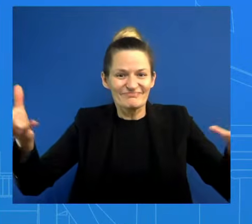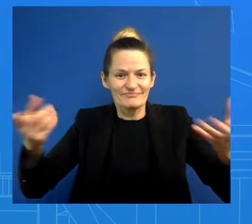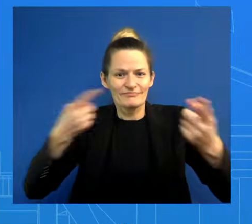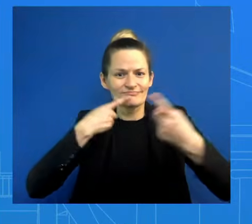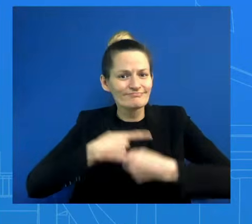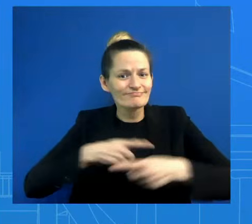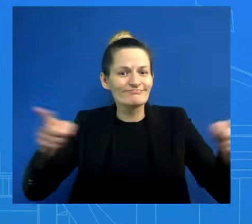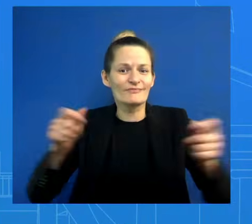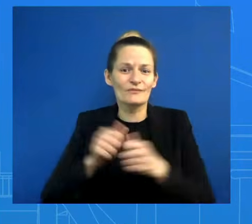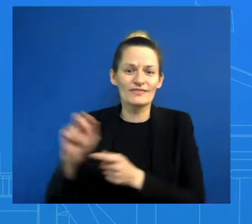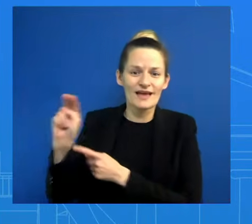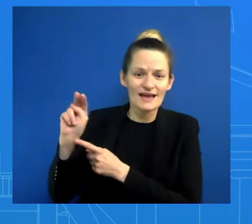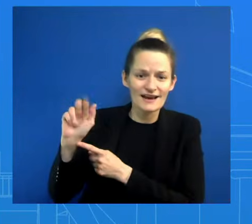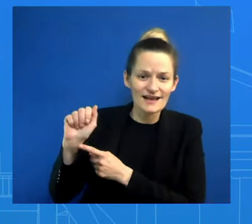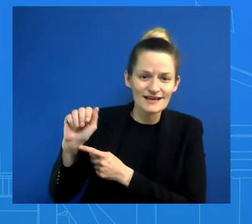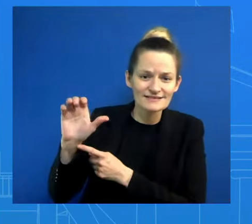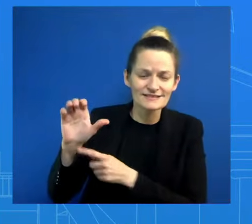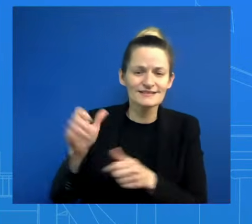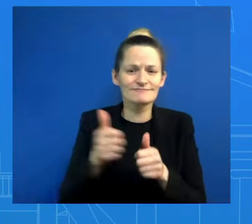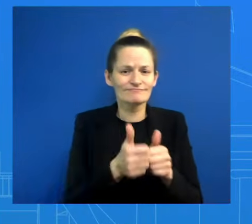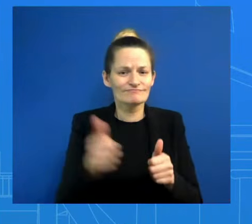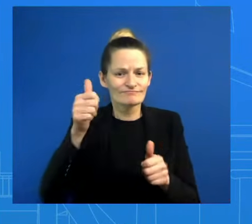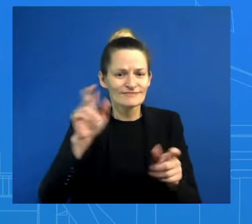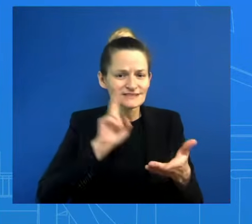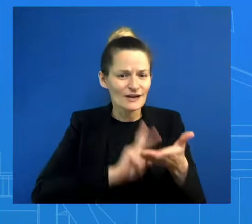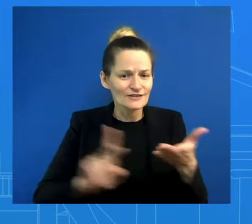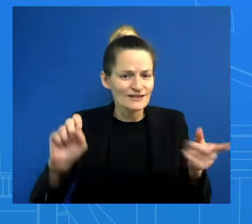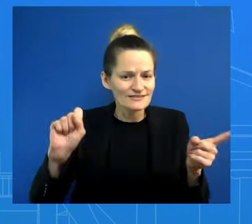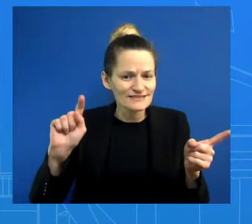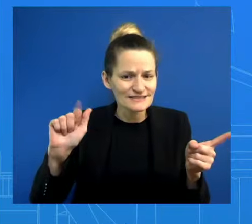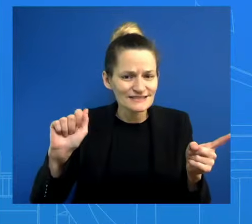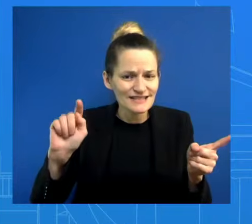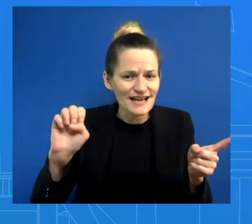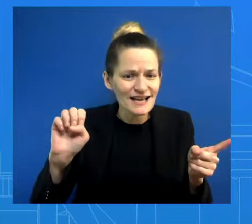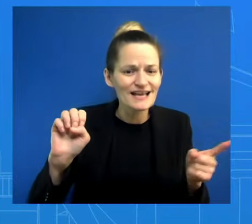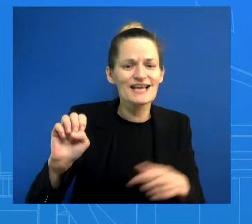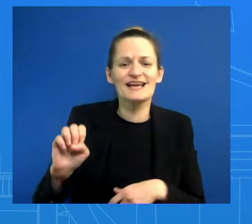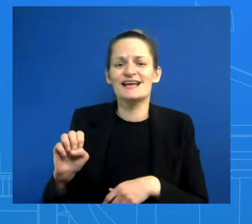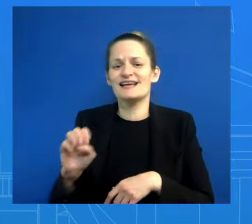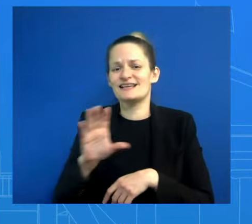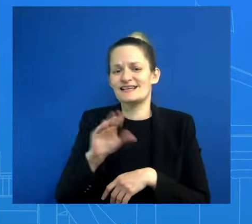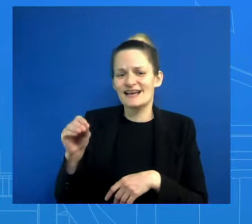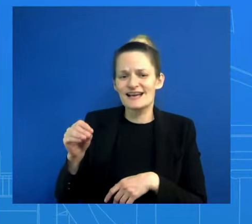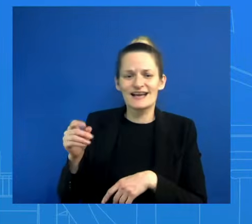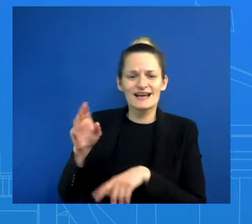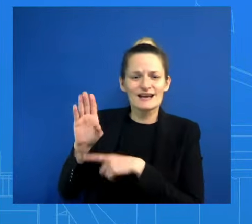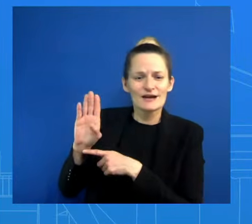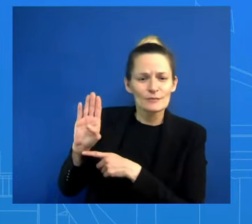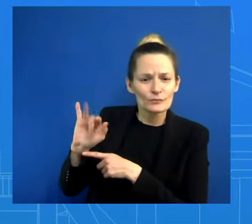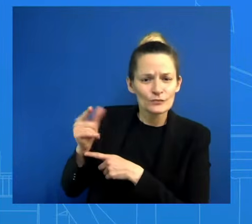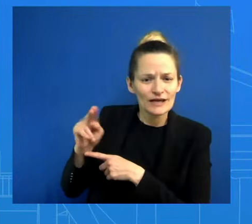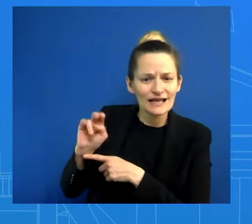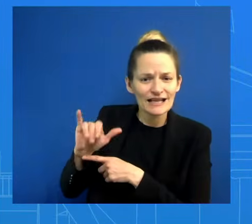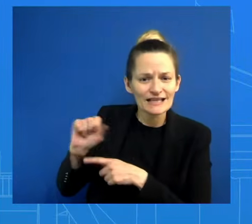And you -- we've also -- we've already read out what -- what that conversation was like. I do want to give a little bit more of --